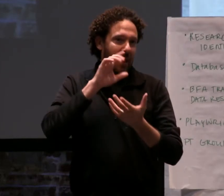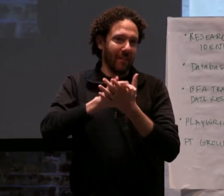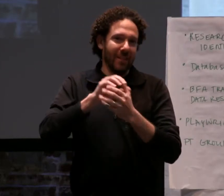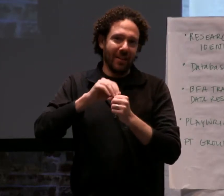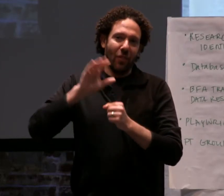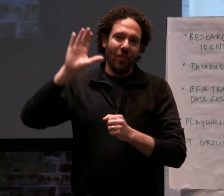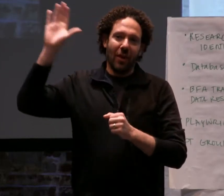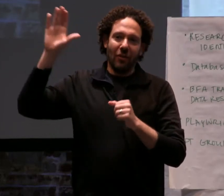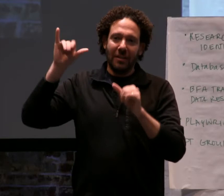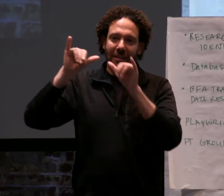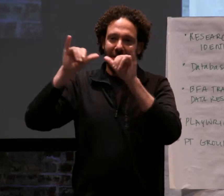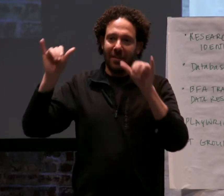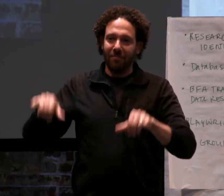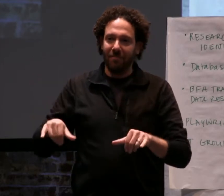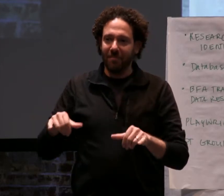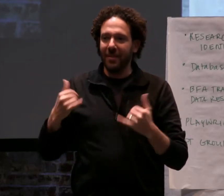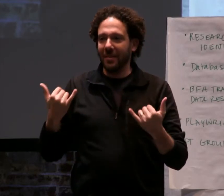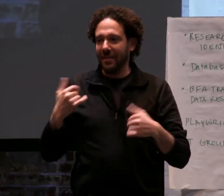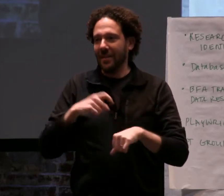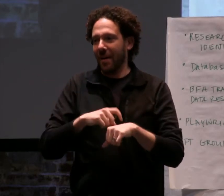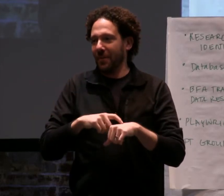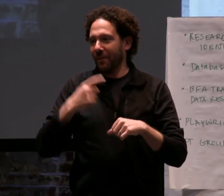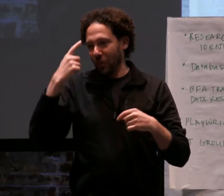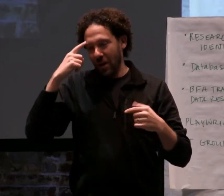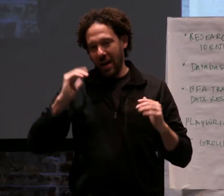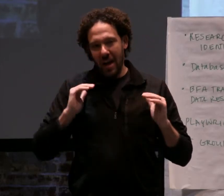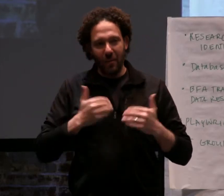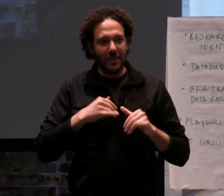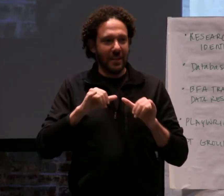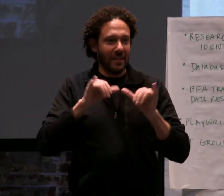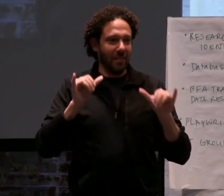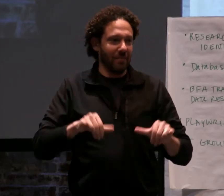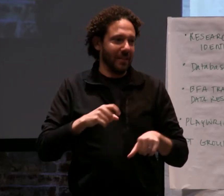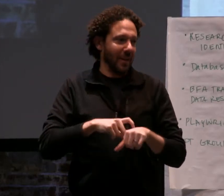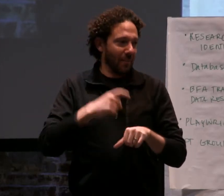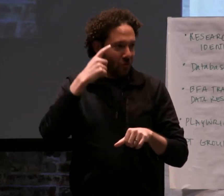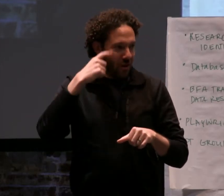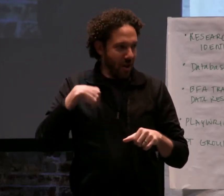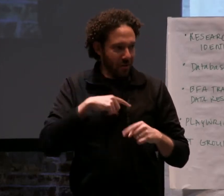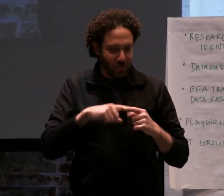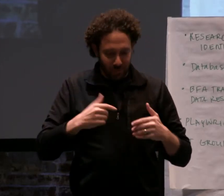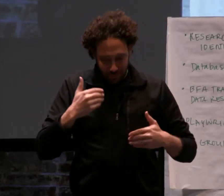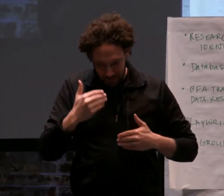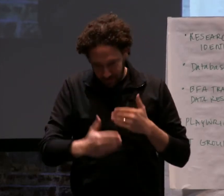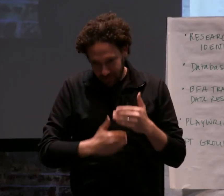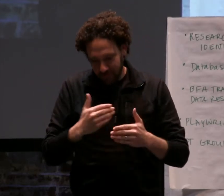For as long as we believe in this system. This is a time for our system to take place.